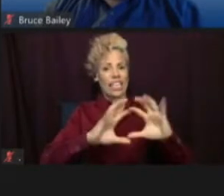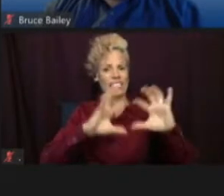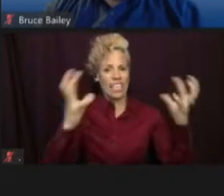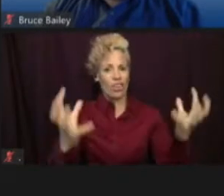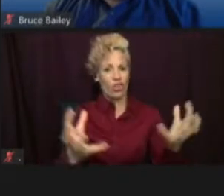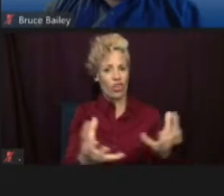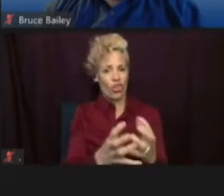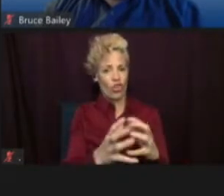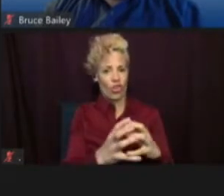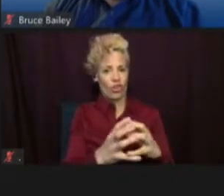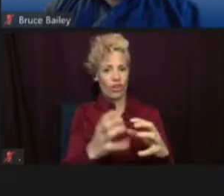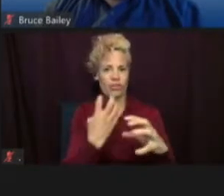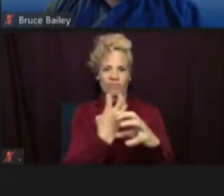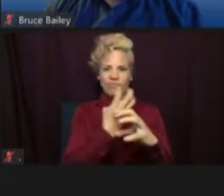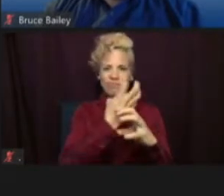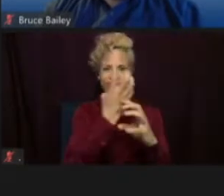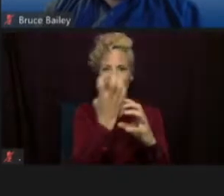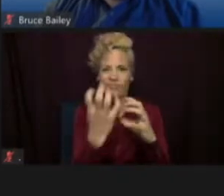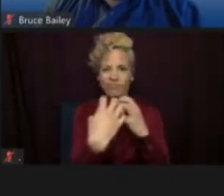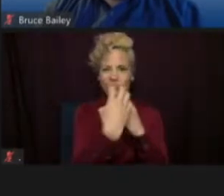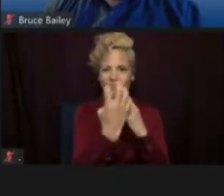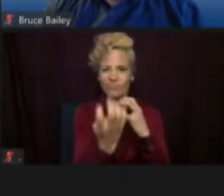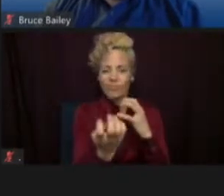surrounded and covered by what appear to be red,